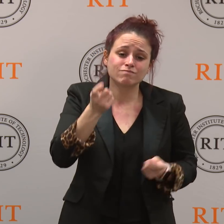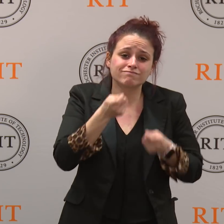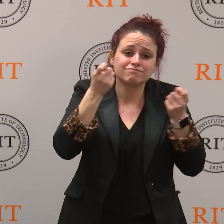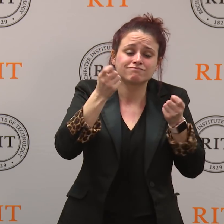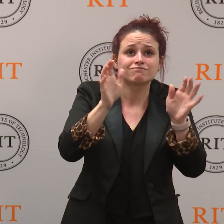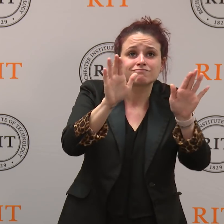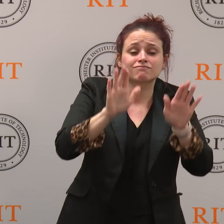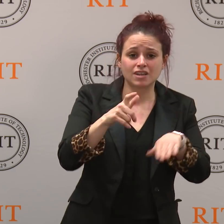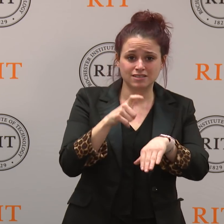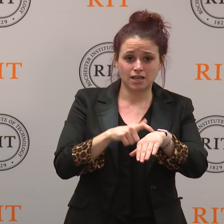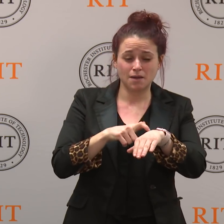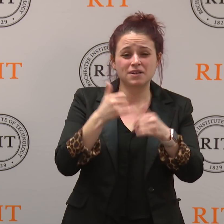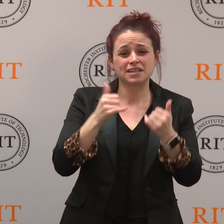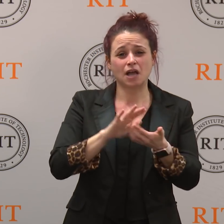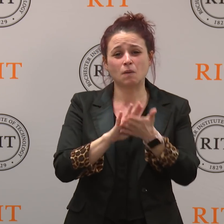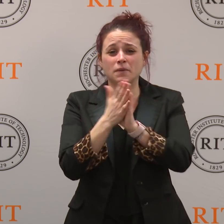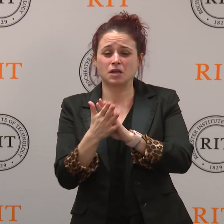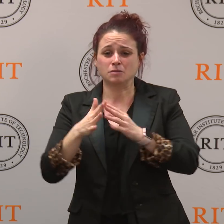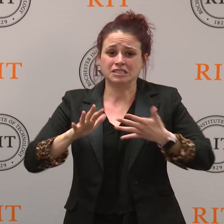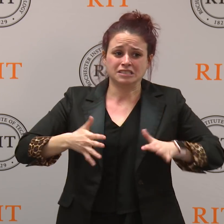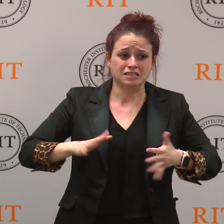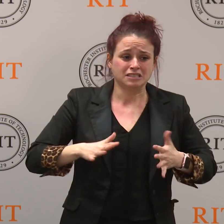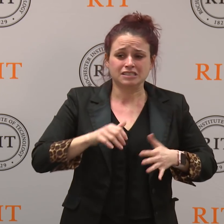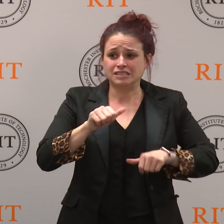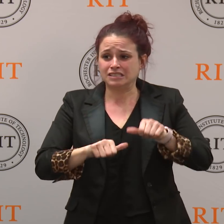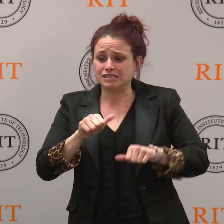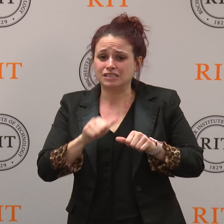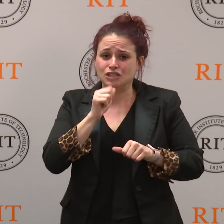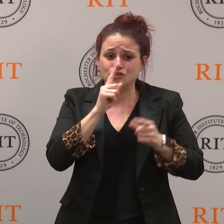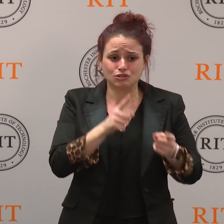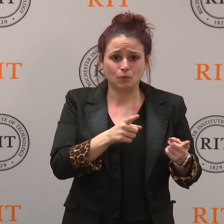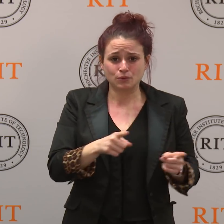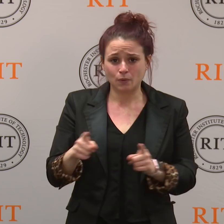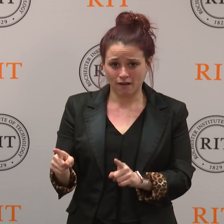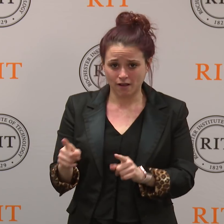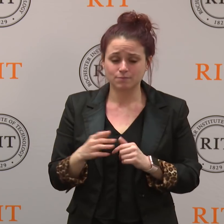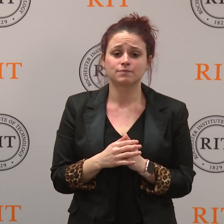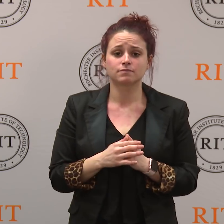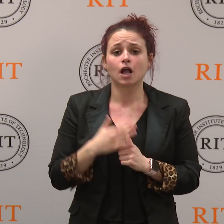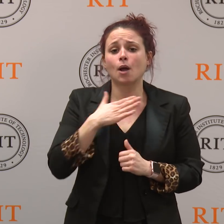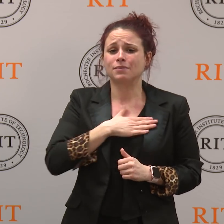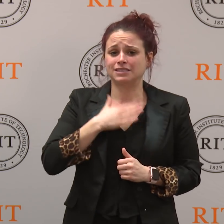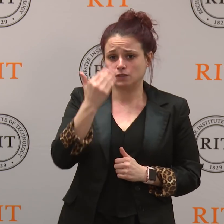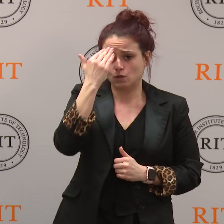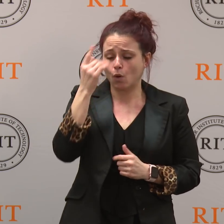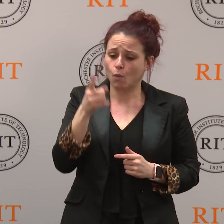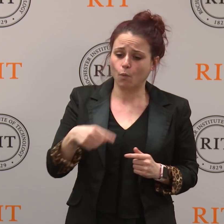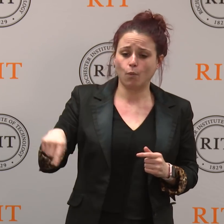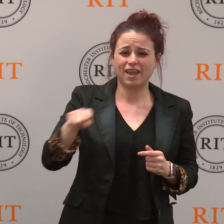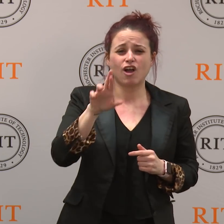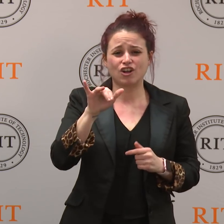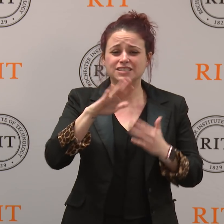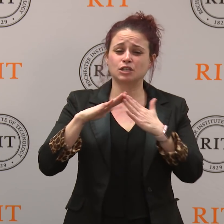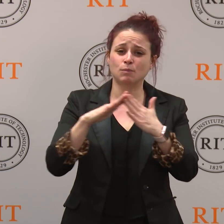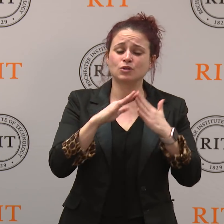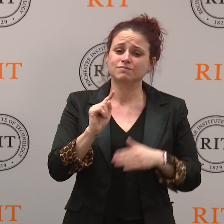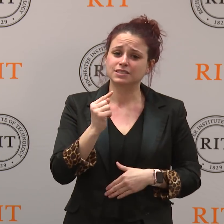time of anxiety and uncertainty. Please know we share your disappointment, and RIT leadership